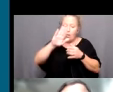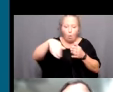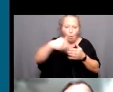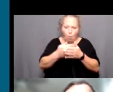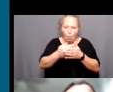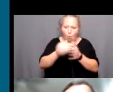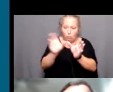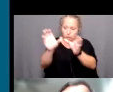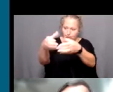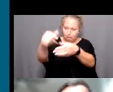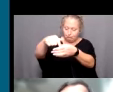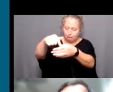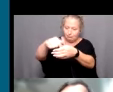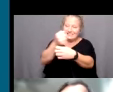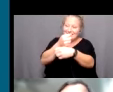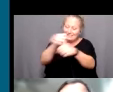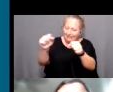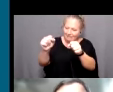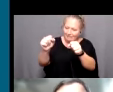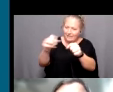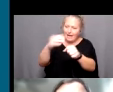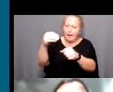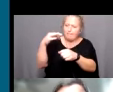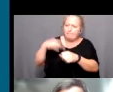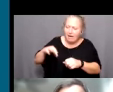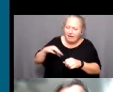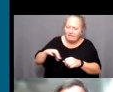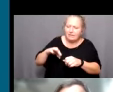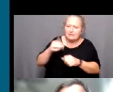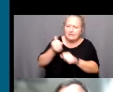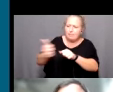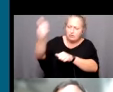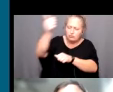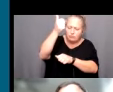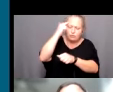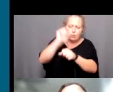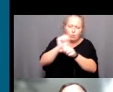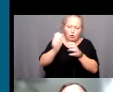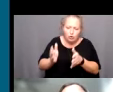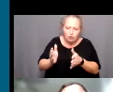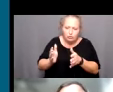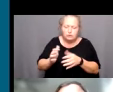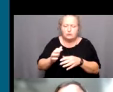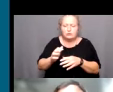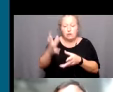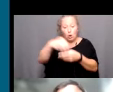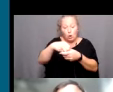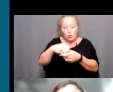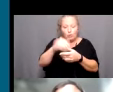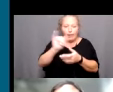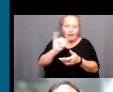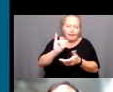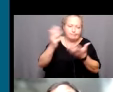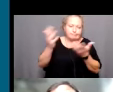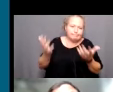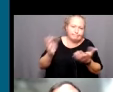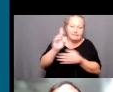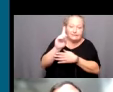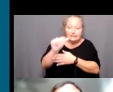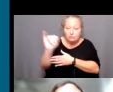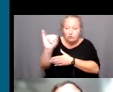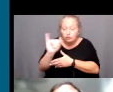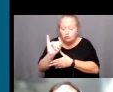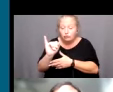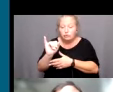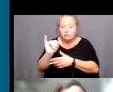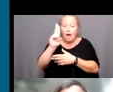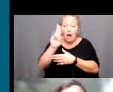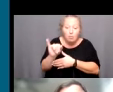safety nets and benefits administration for workers that include things like